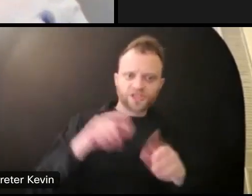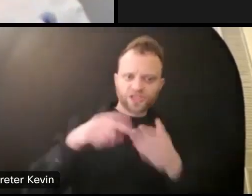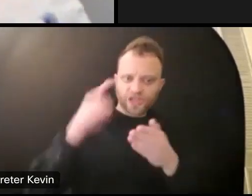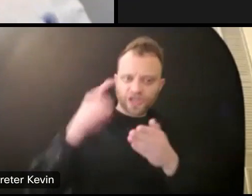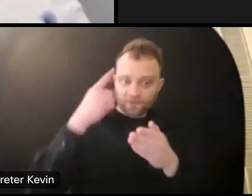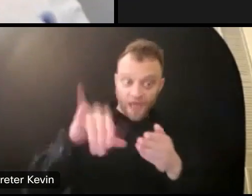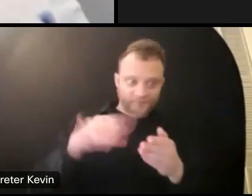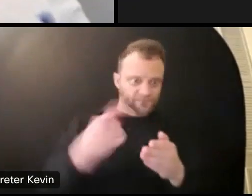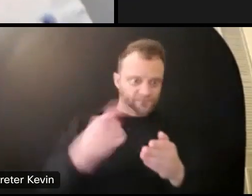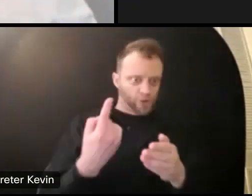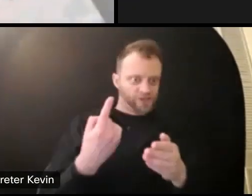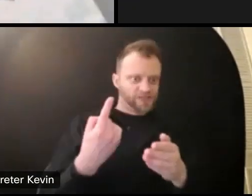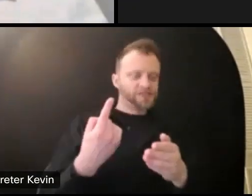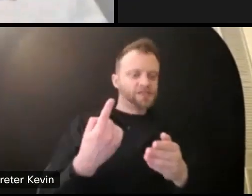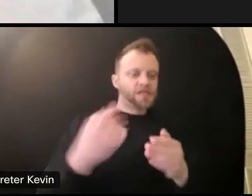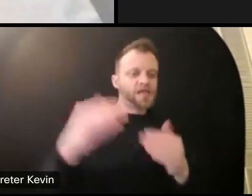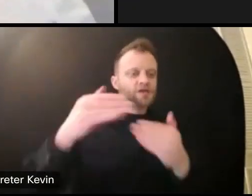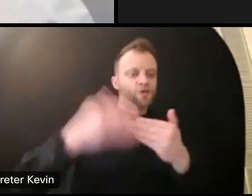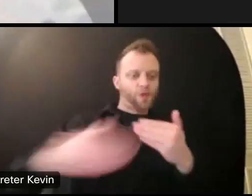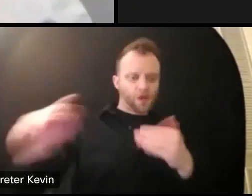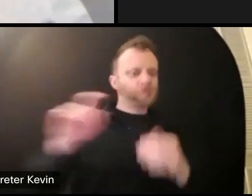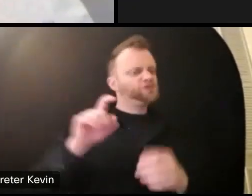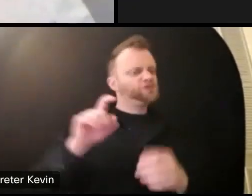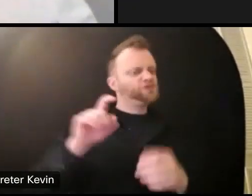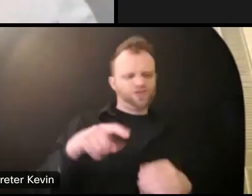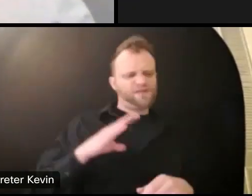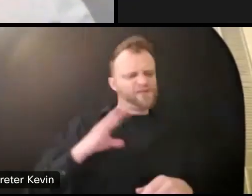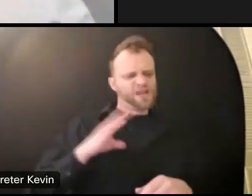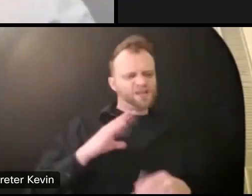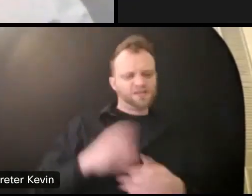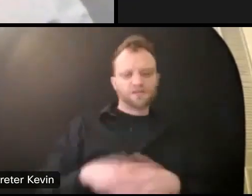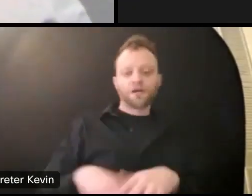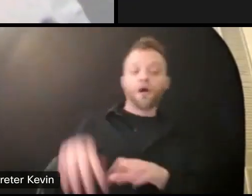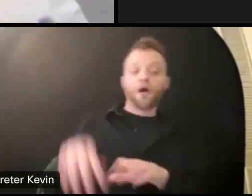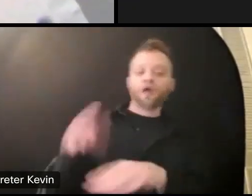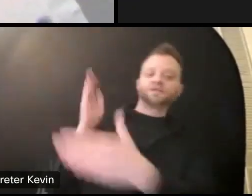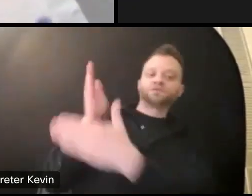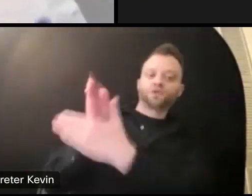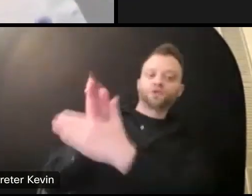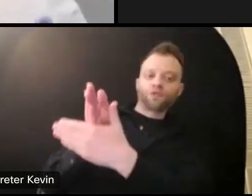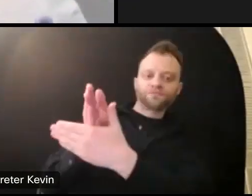(Williams) I'm sorry I like to interject at this point if you don't mind Kent. (Boese) Oh